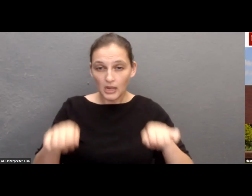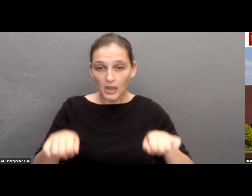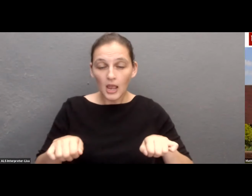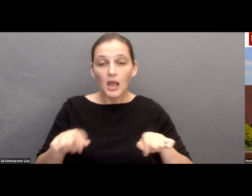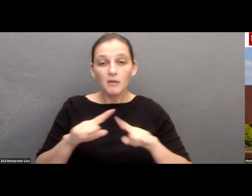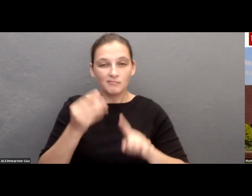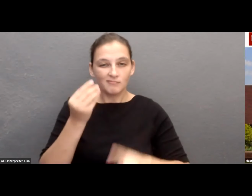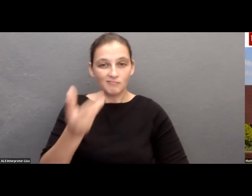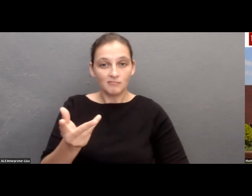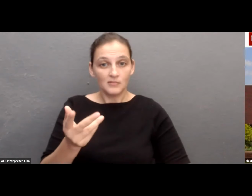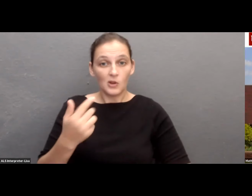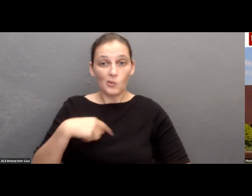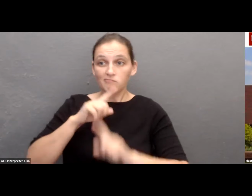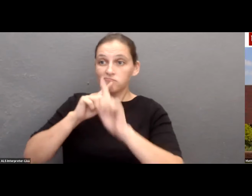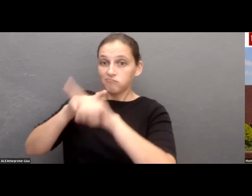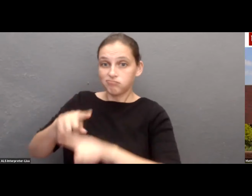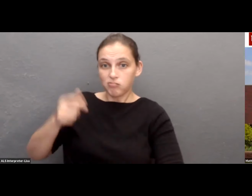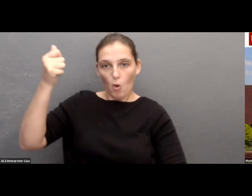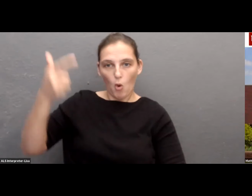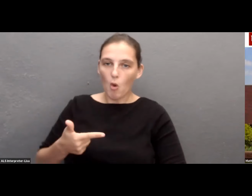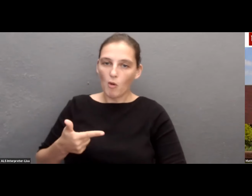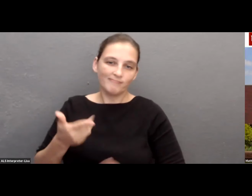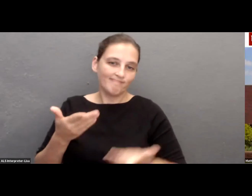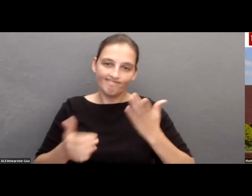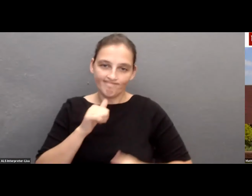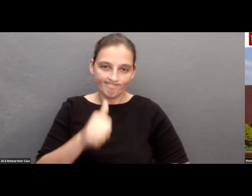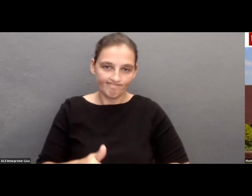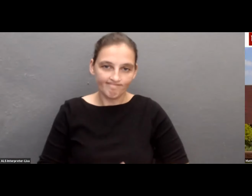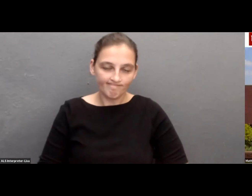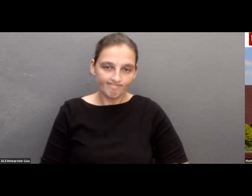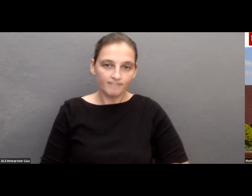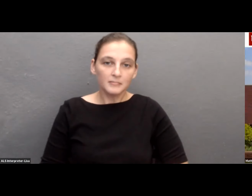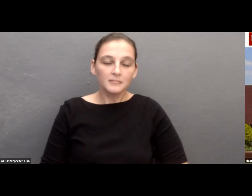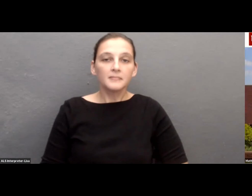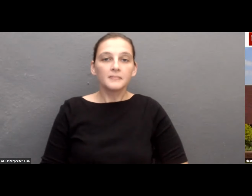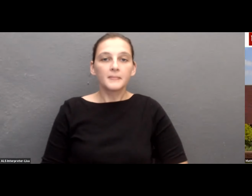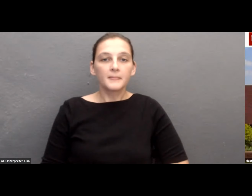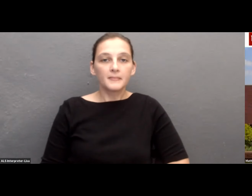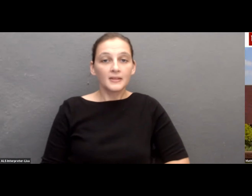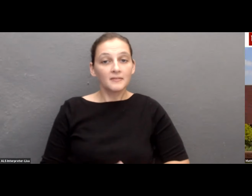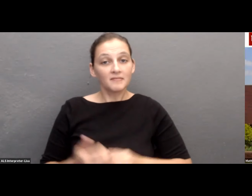may not get to all of them. And so, at this time, I would like to introduce